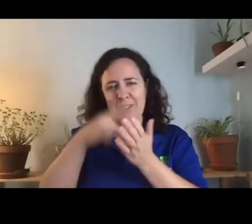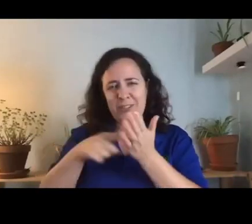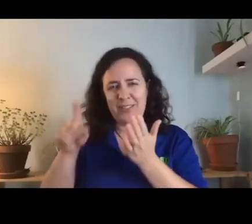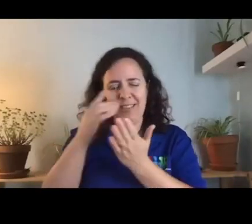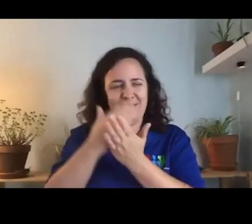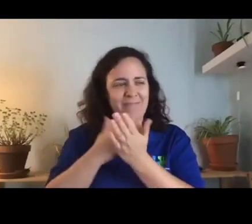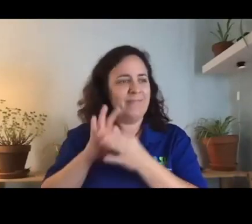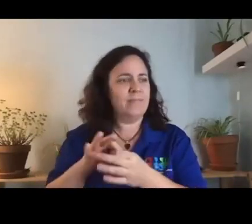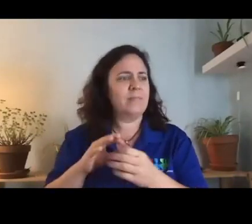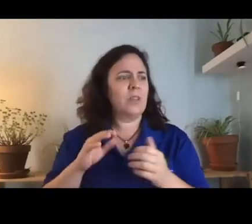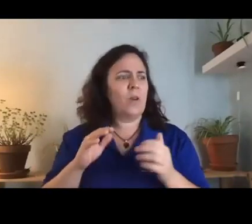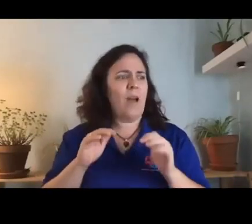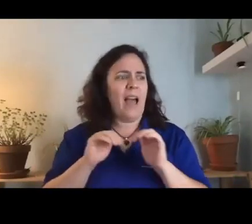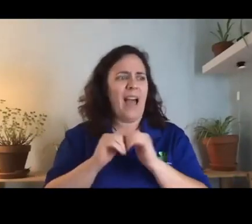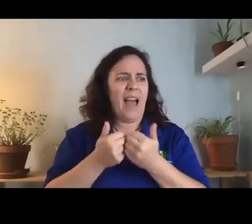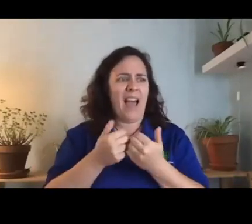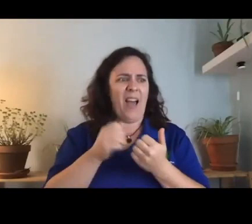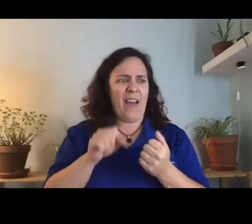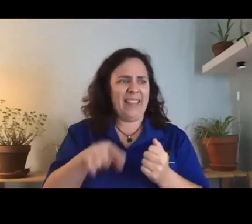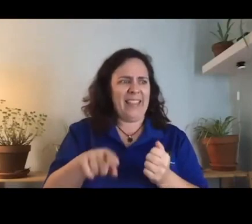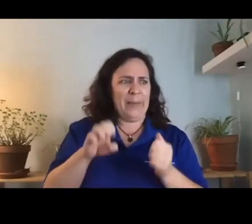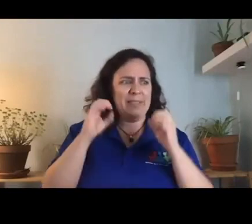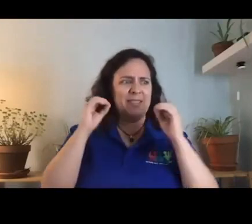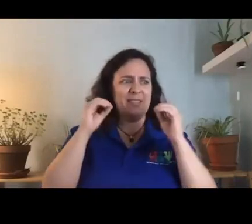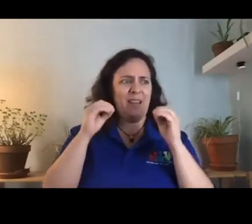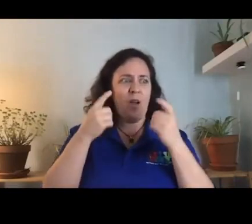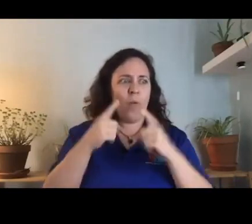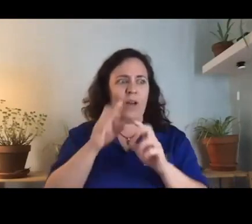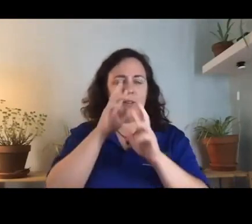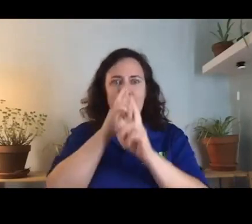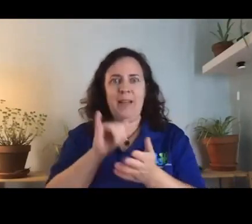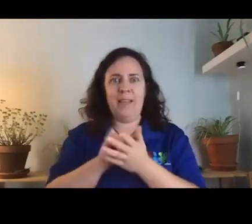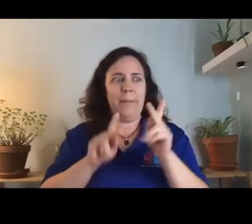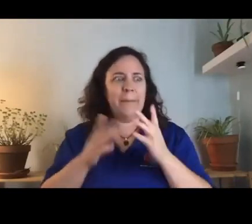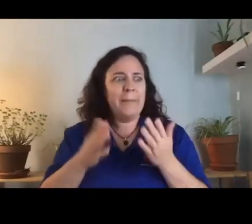identify a picture of a boy and a girl for a comprehension check.